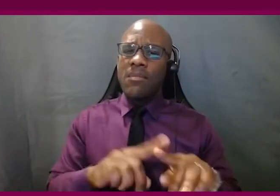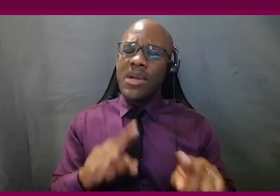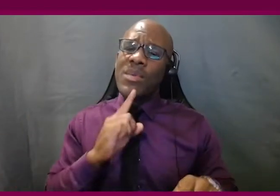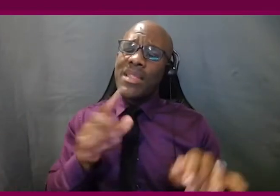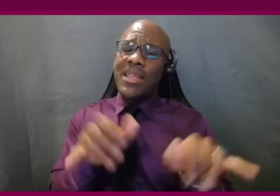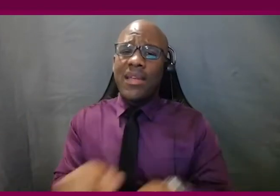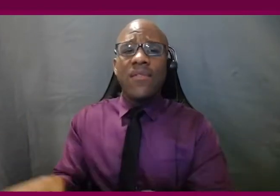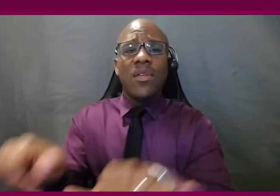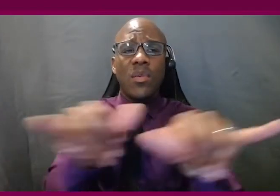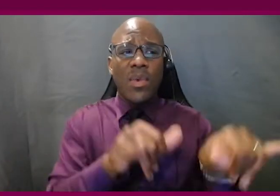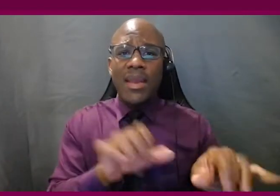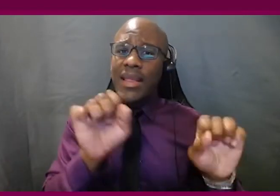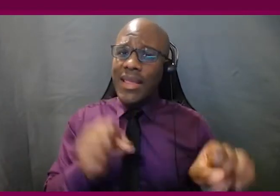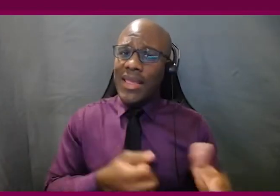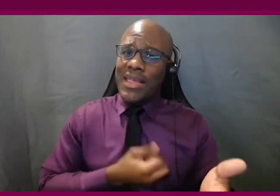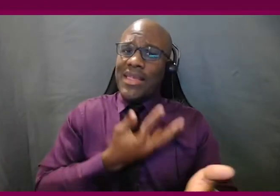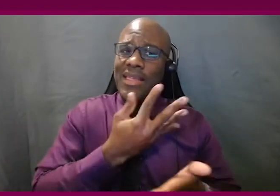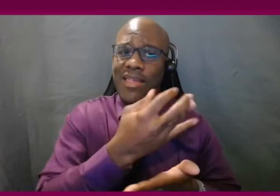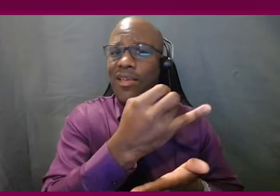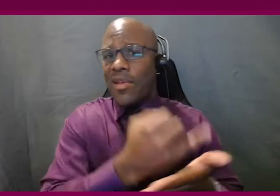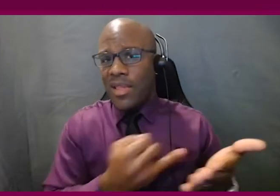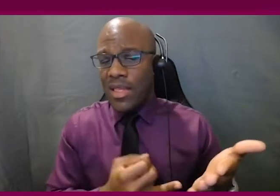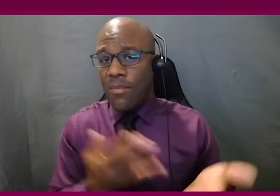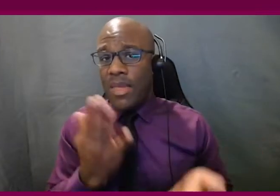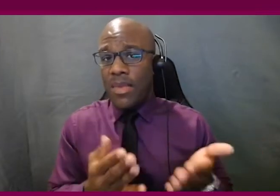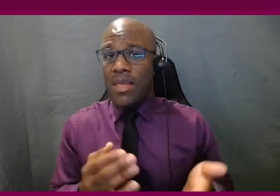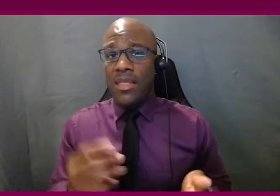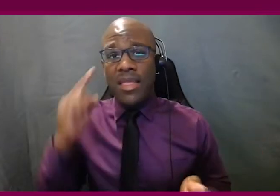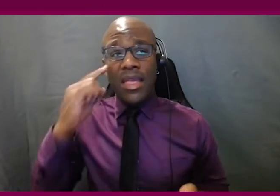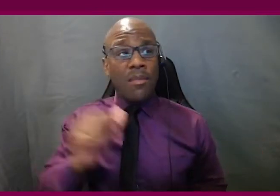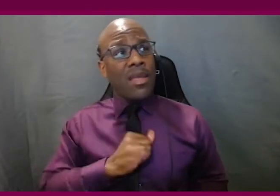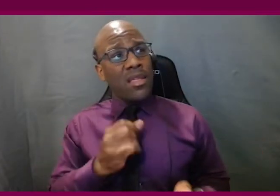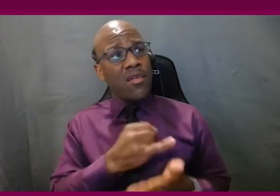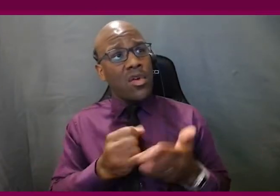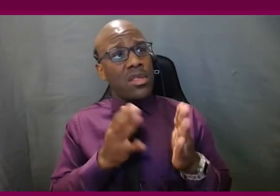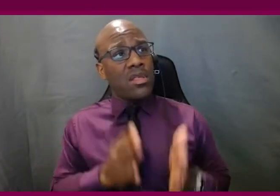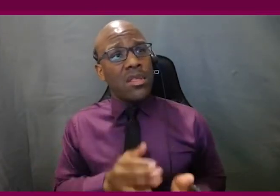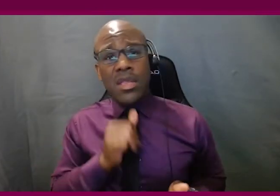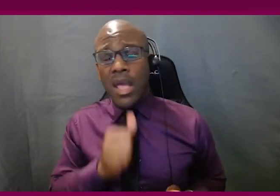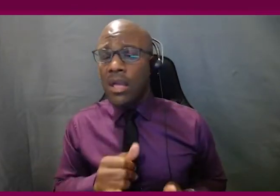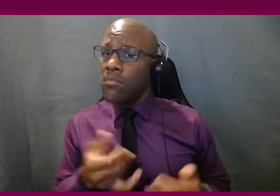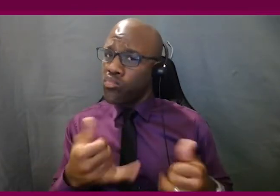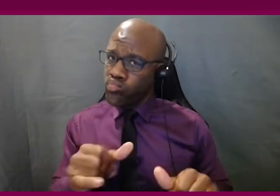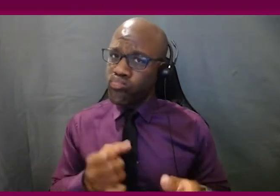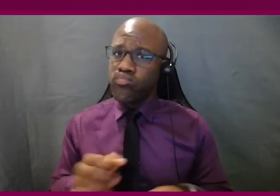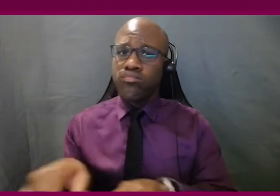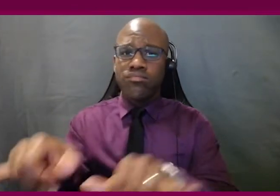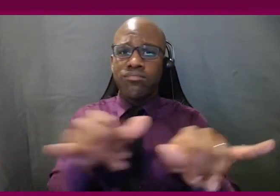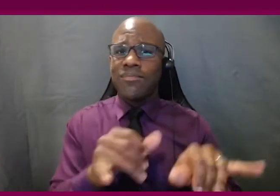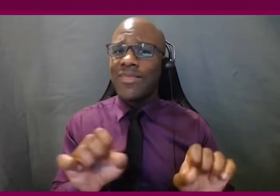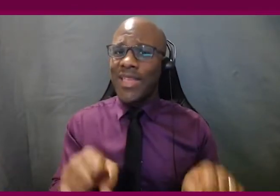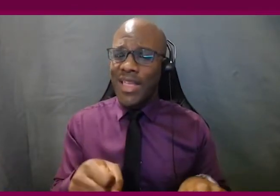So my job as an art therapist is to often just hold space and allow for making and processing